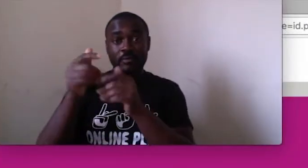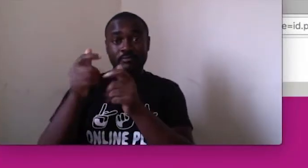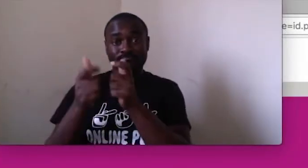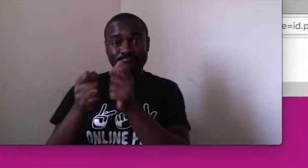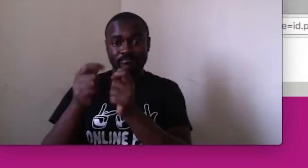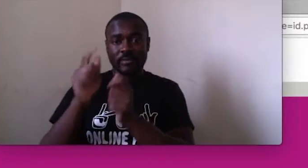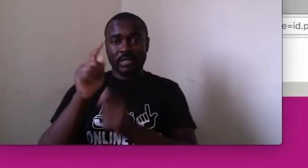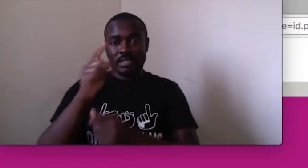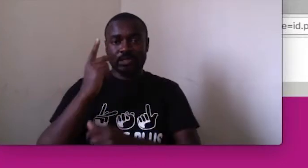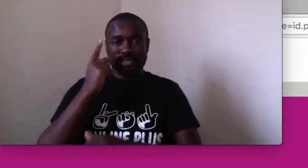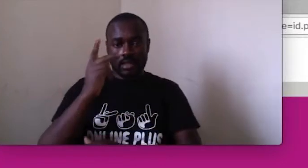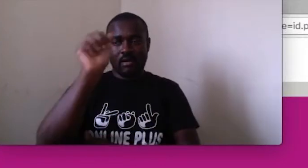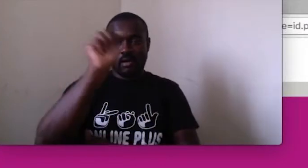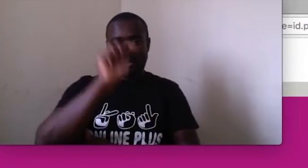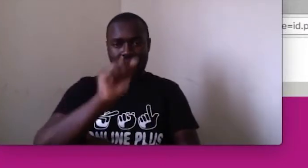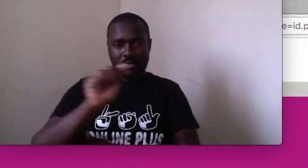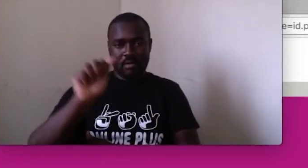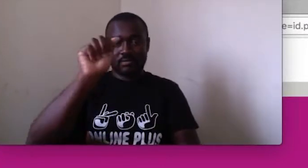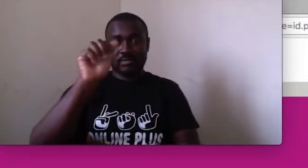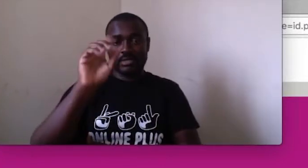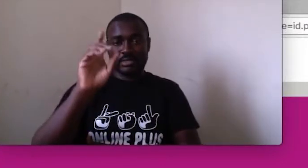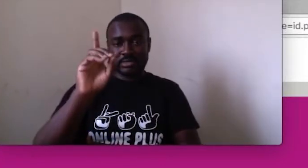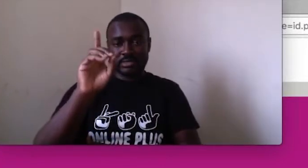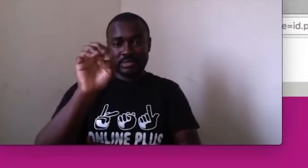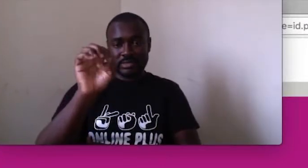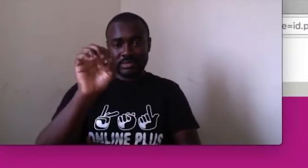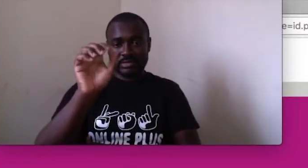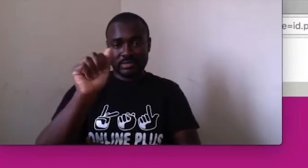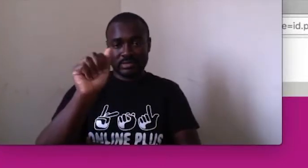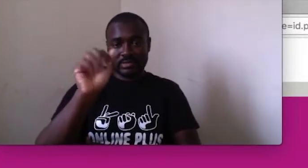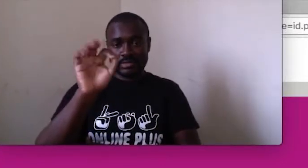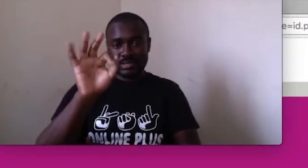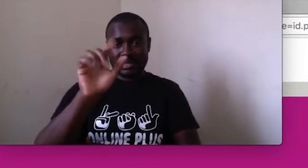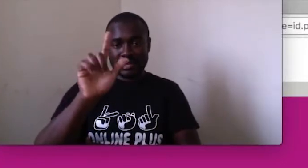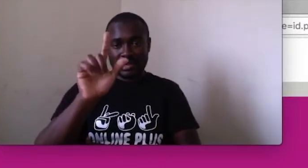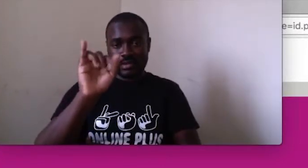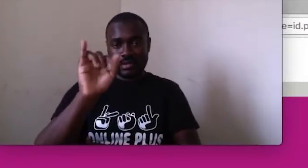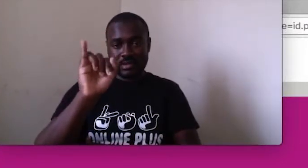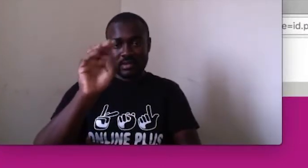So you can follow me on the following social media pages @deafelimuplus